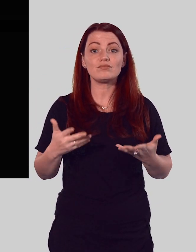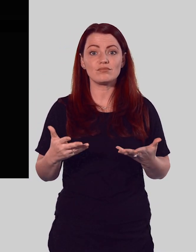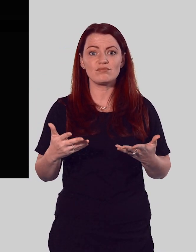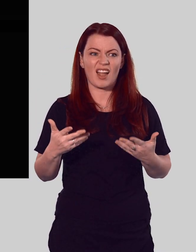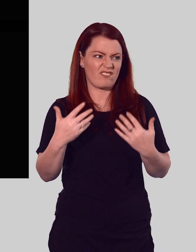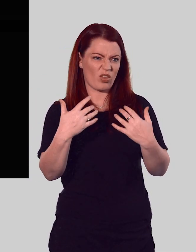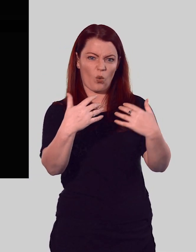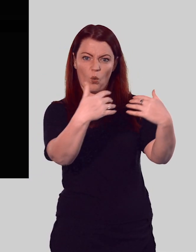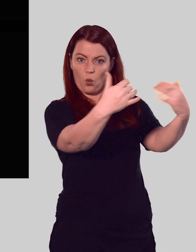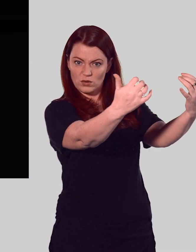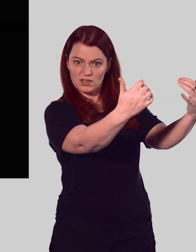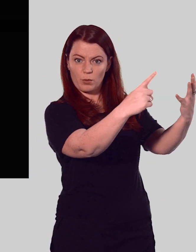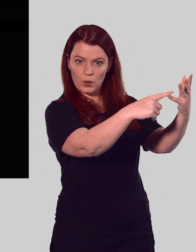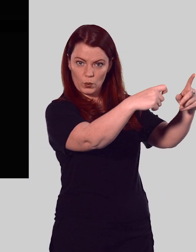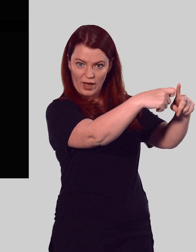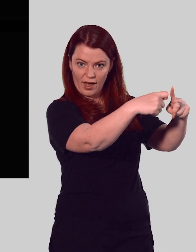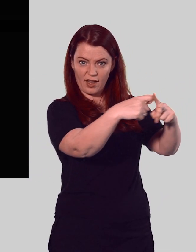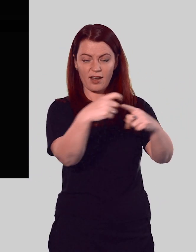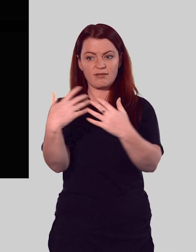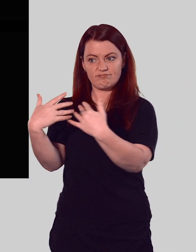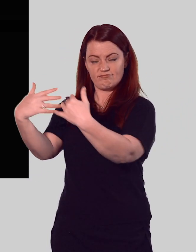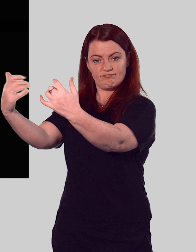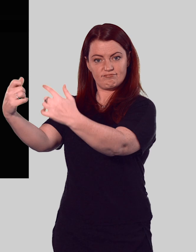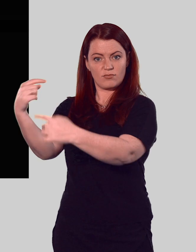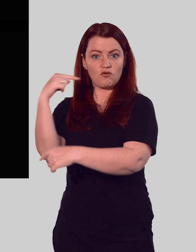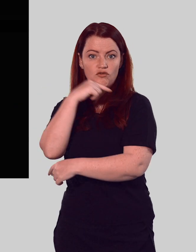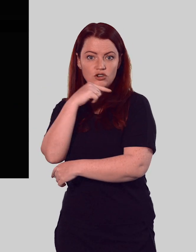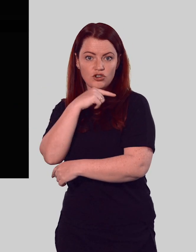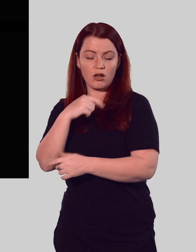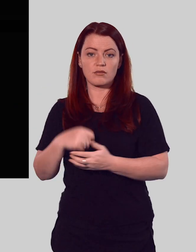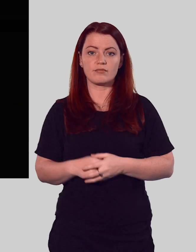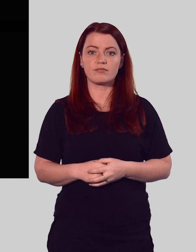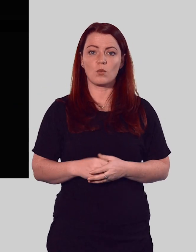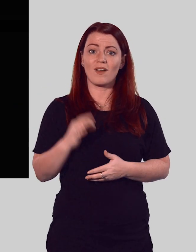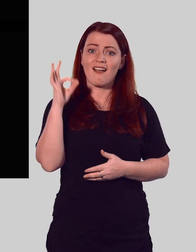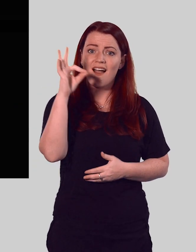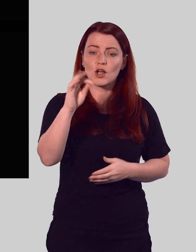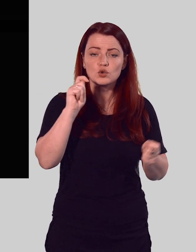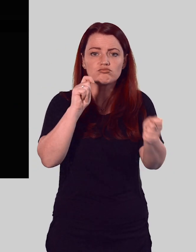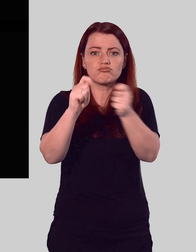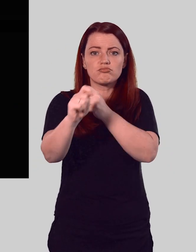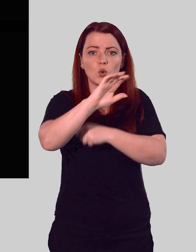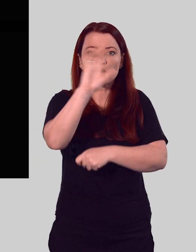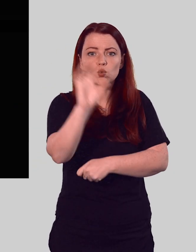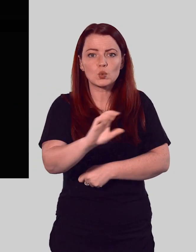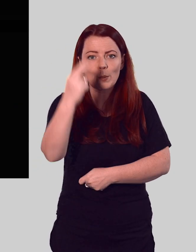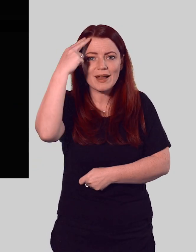audience from the UK and from Russia. We ask you to change your Zoom name so that you have your country,